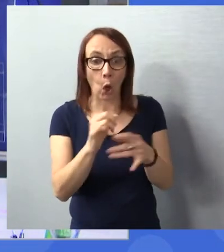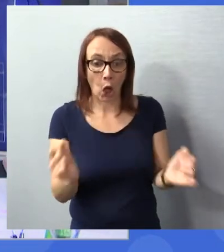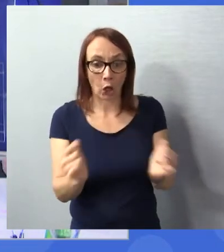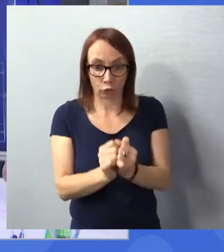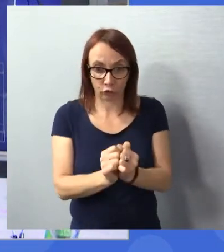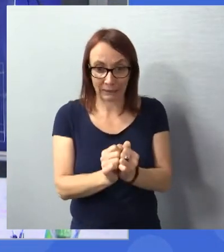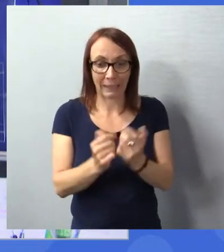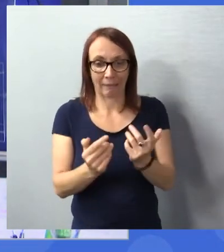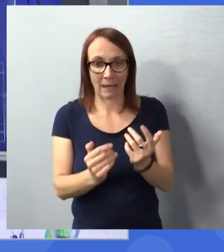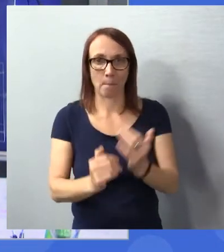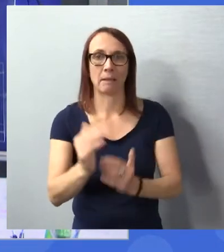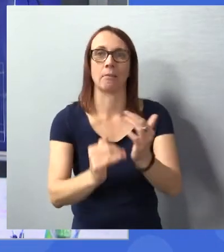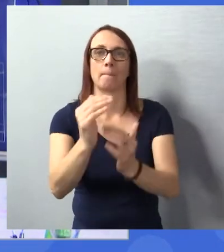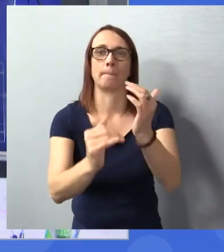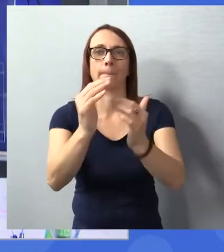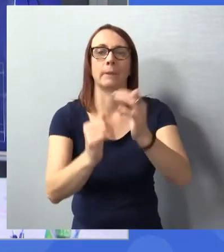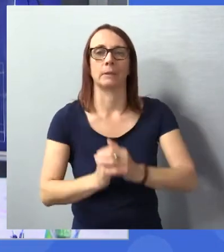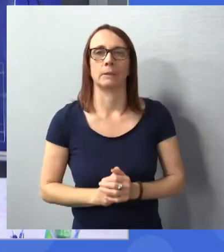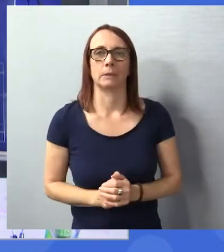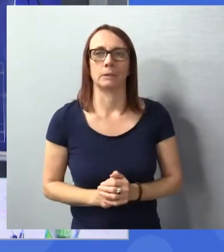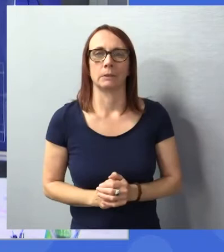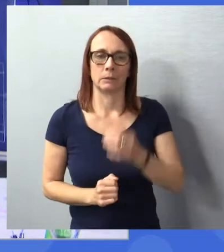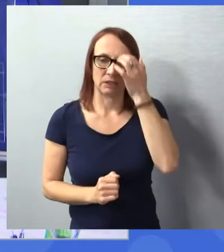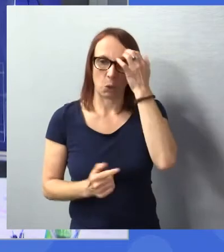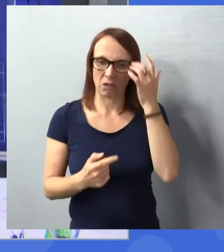the points brought across the rest it might make the folks in it you know if